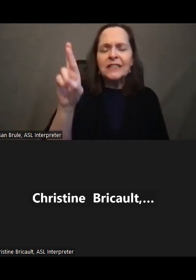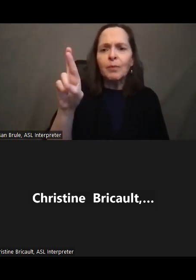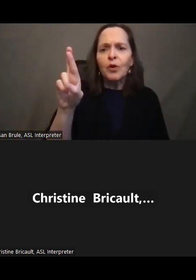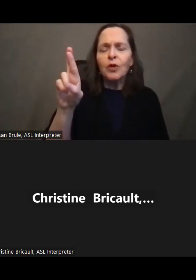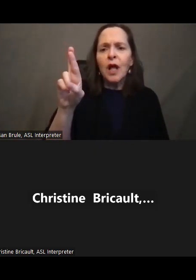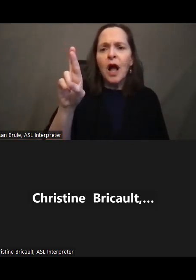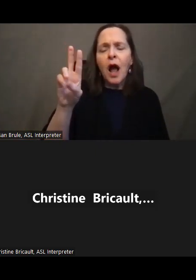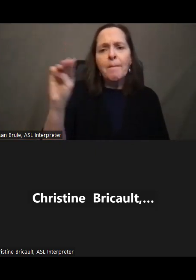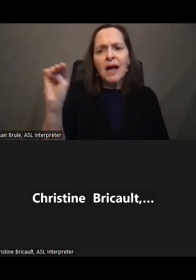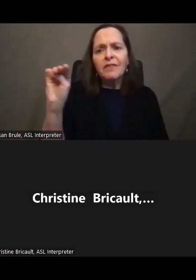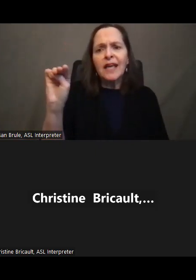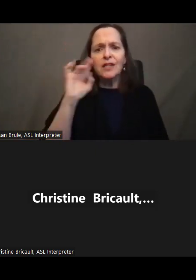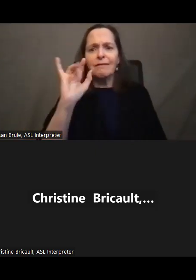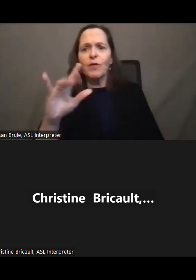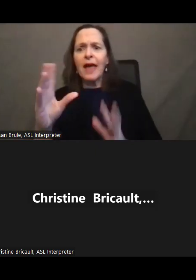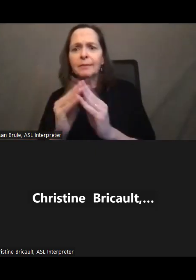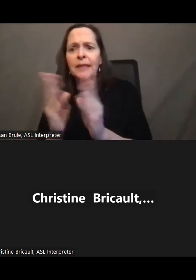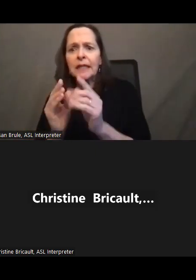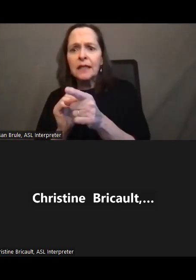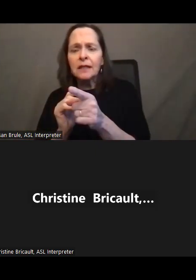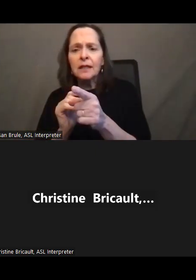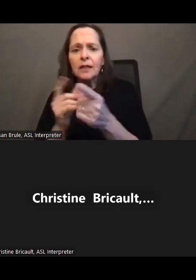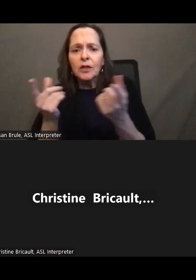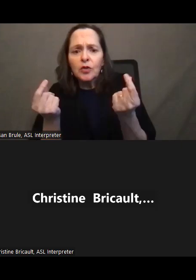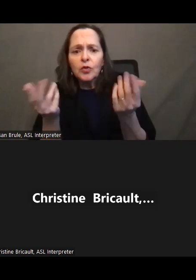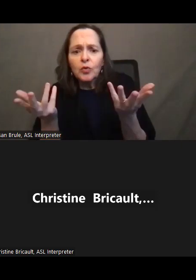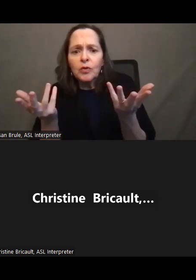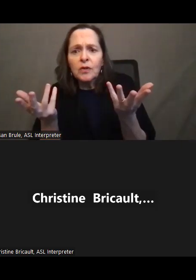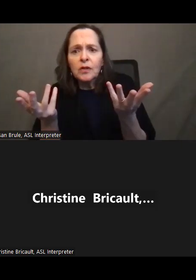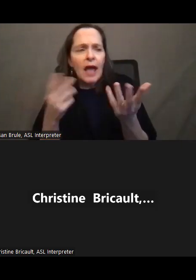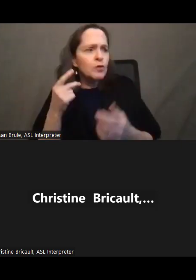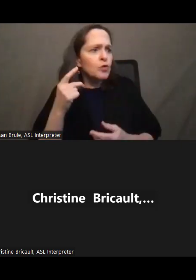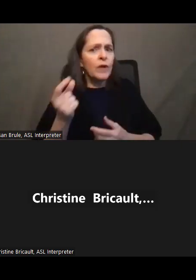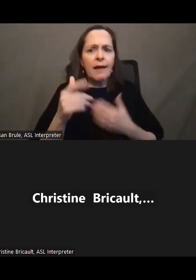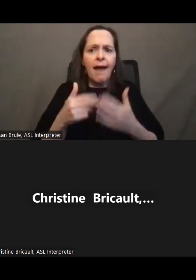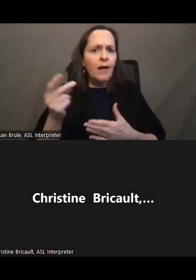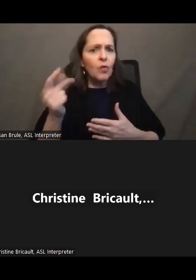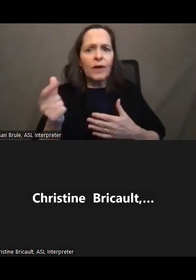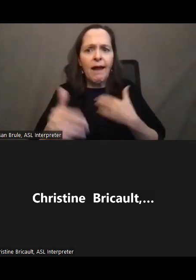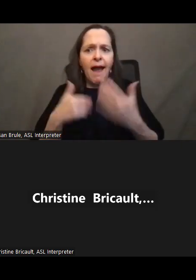You know, one thing that I tell people to do -- I'm going to talk about this